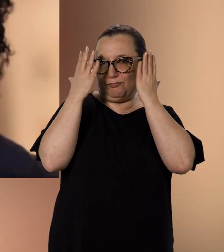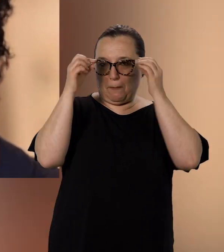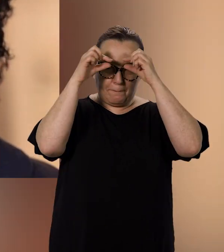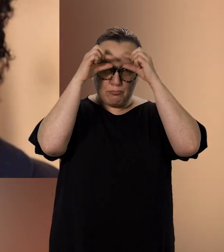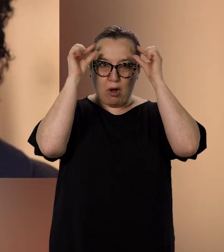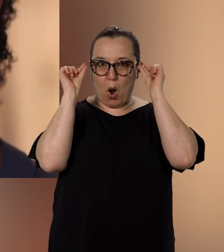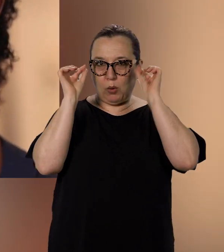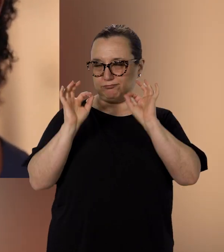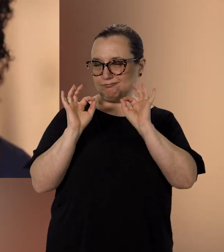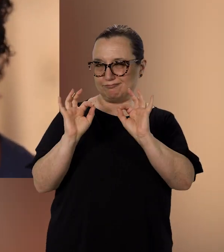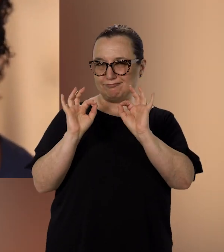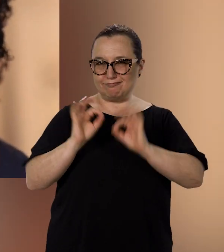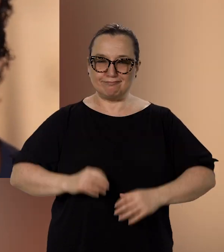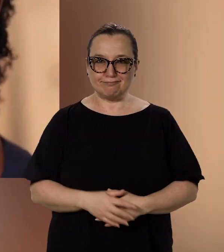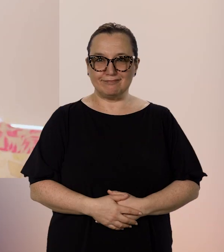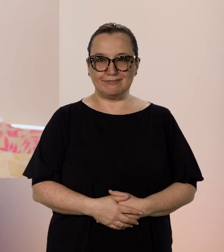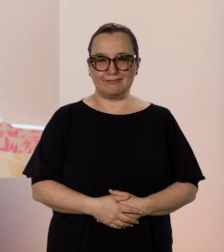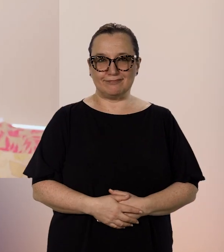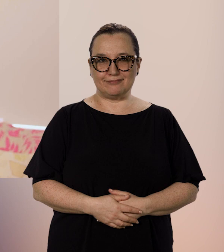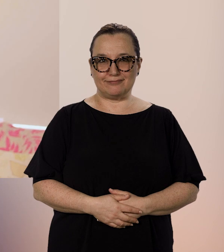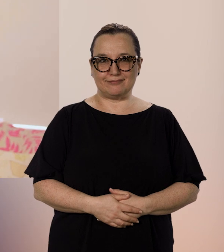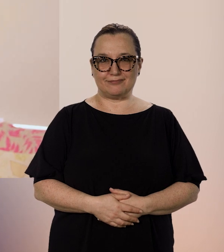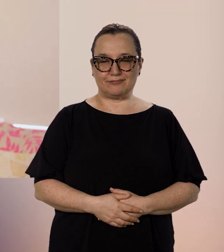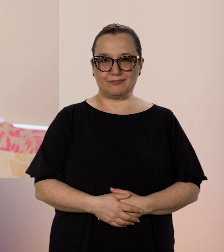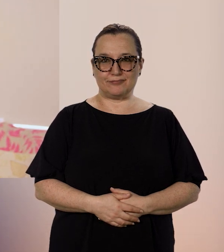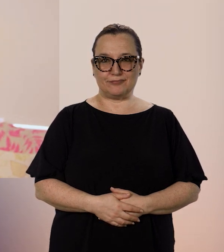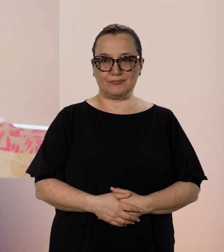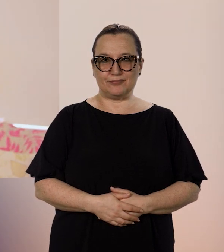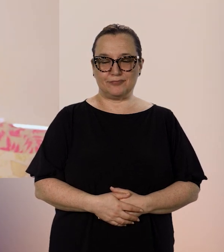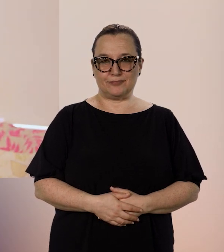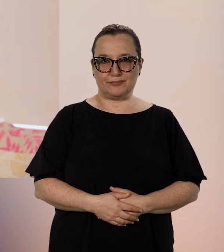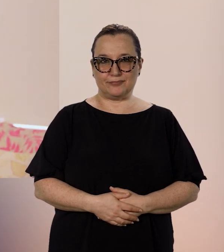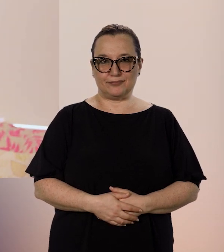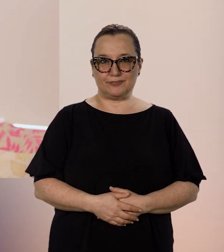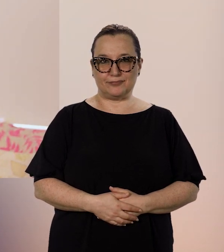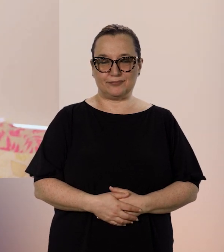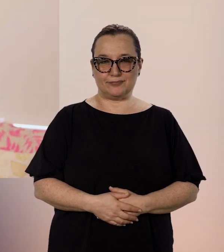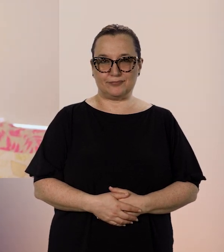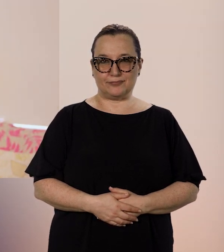Okay, so you can see there already, it's starting to recreate the fullness of the brow.